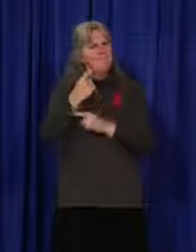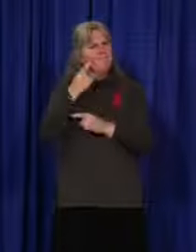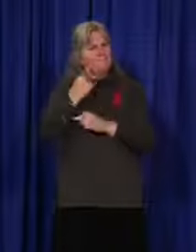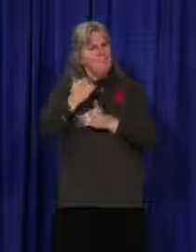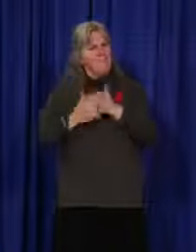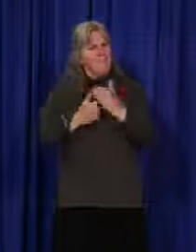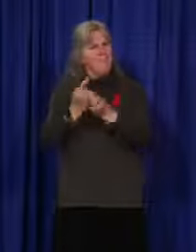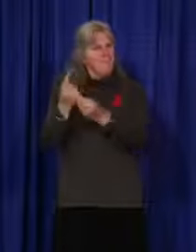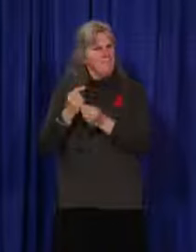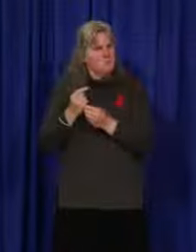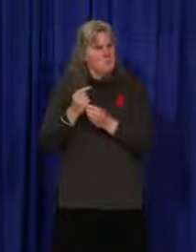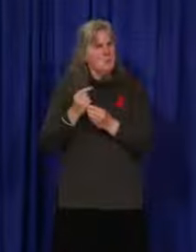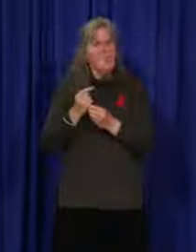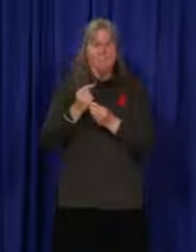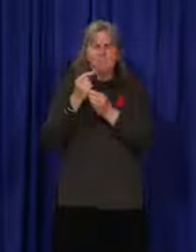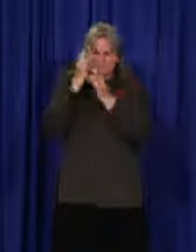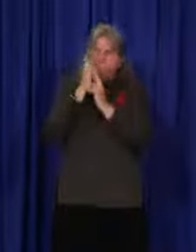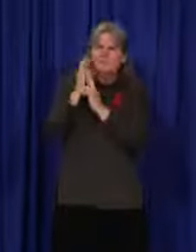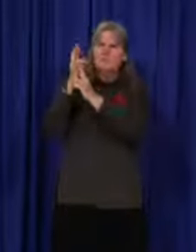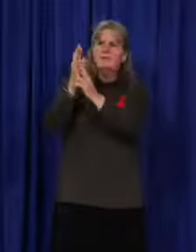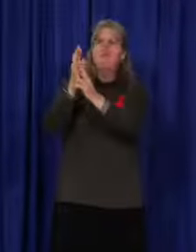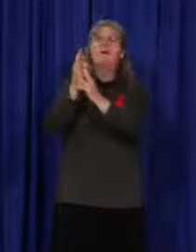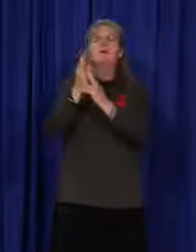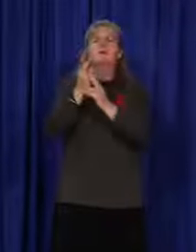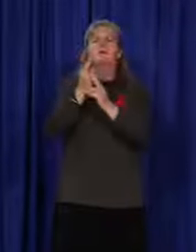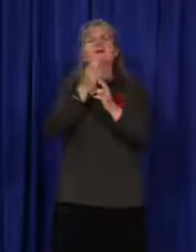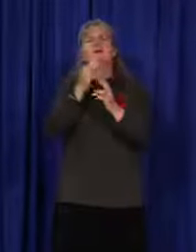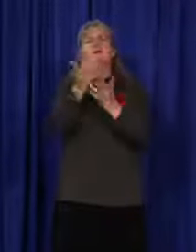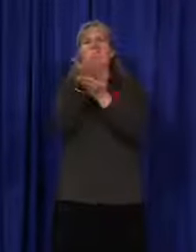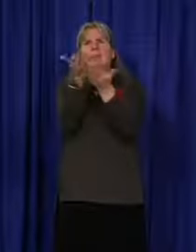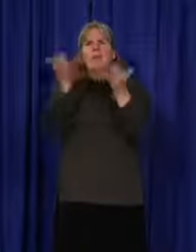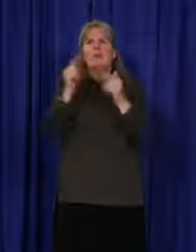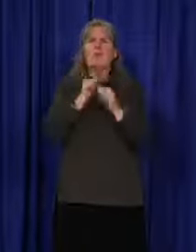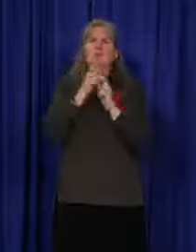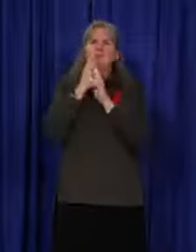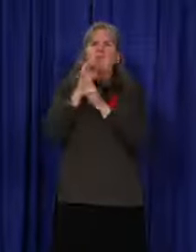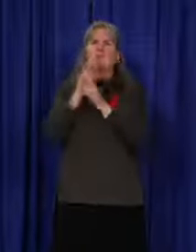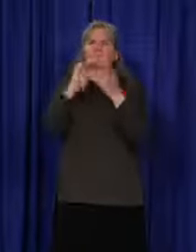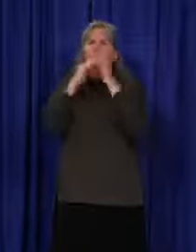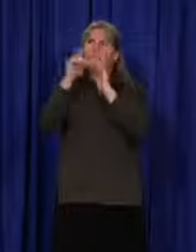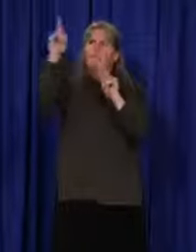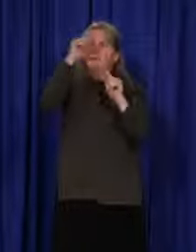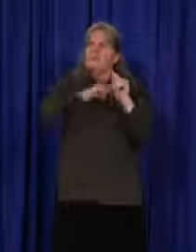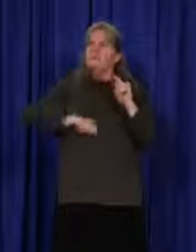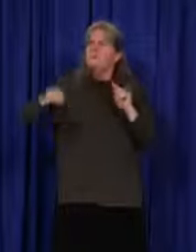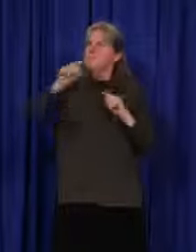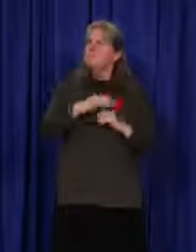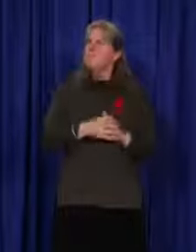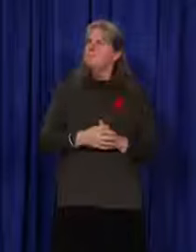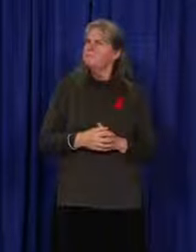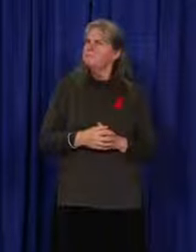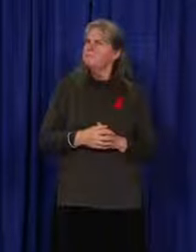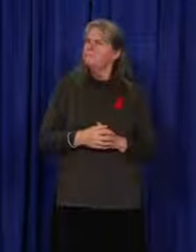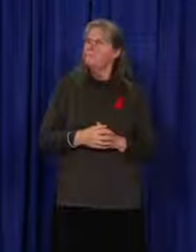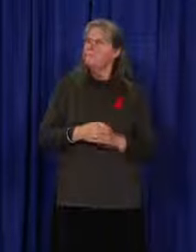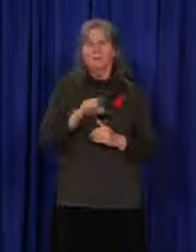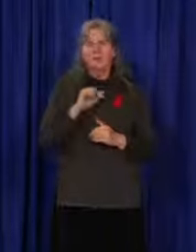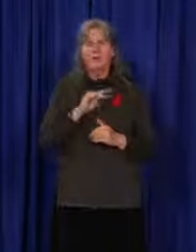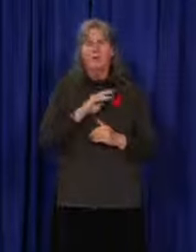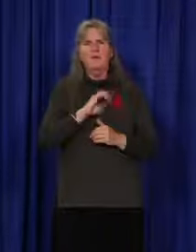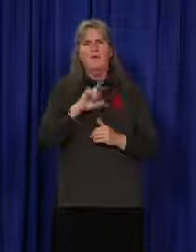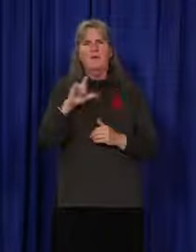covid19enforcement@GOV.YK.ca.